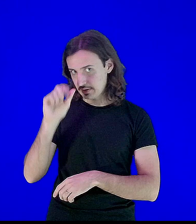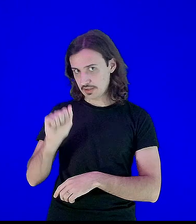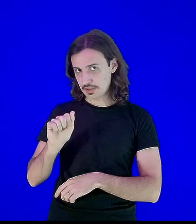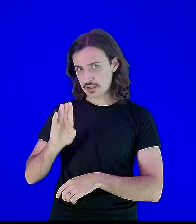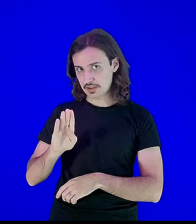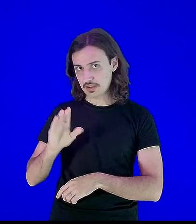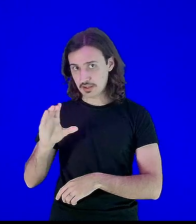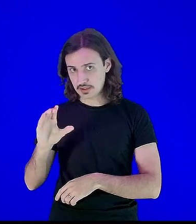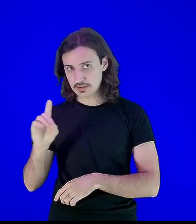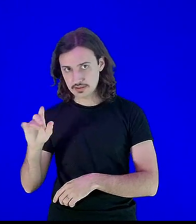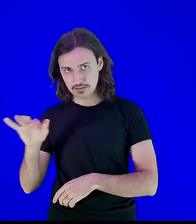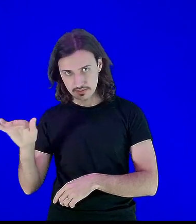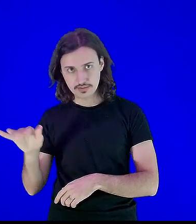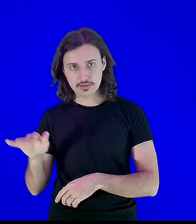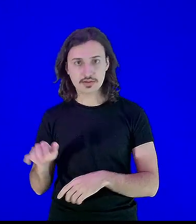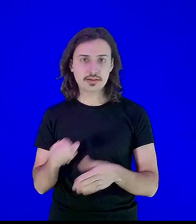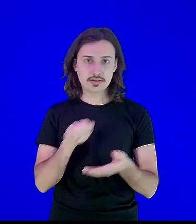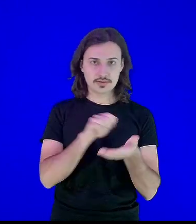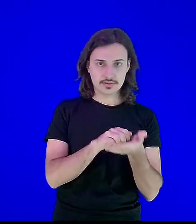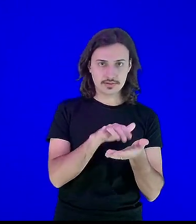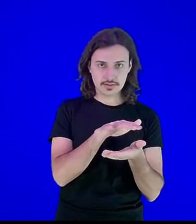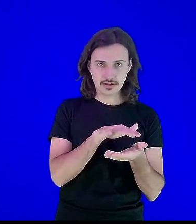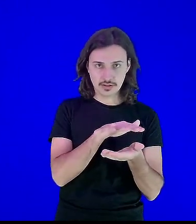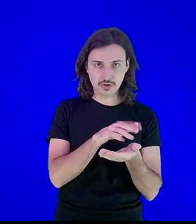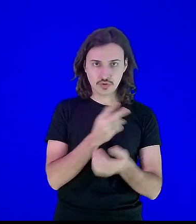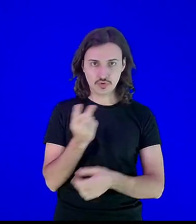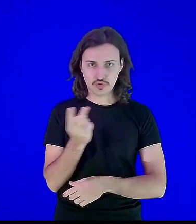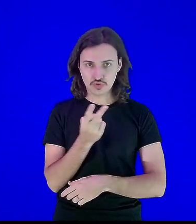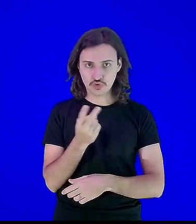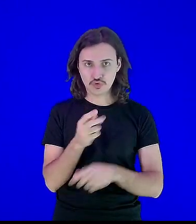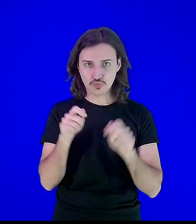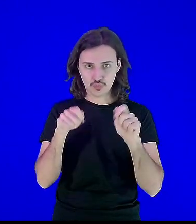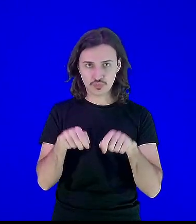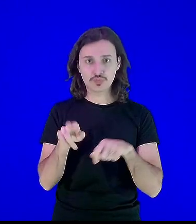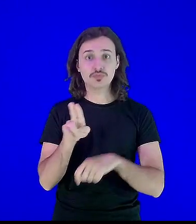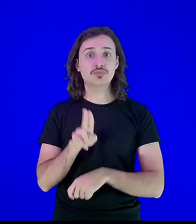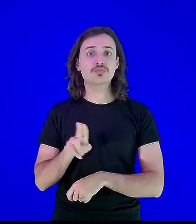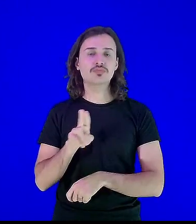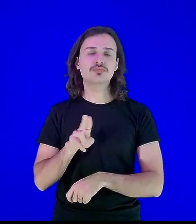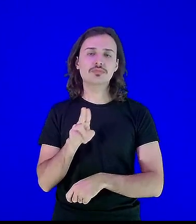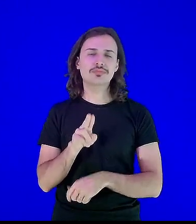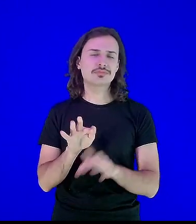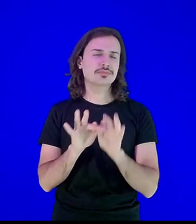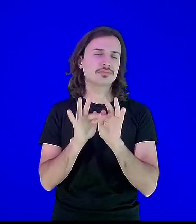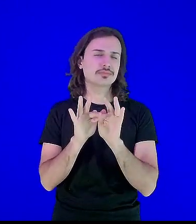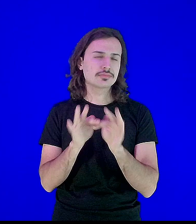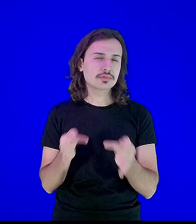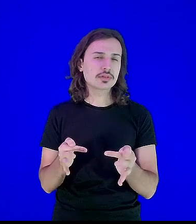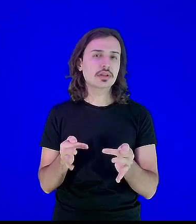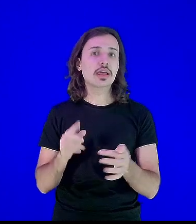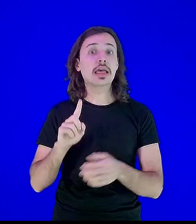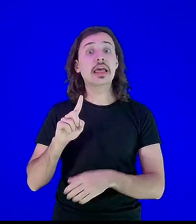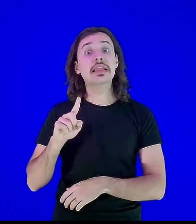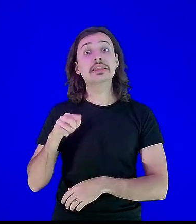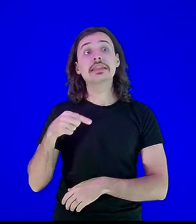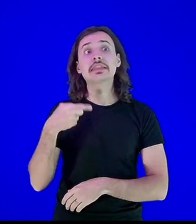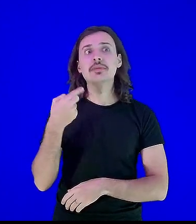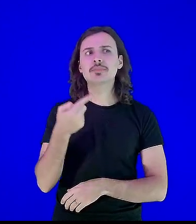yep, it was a really simple version and it was what gave me the idea of building something way more complex